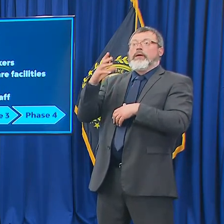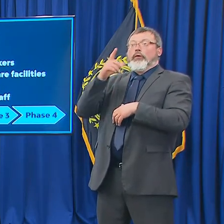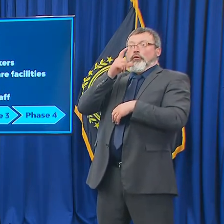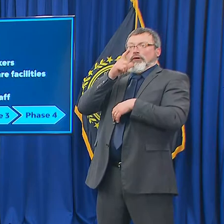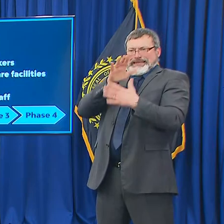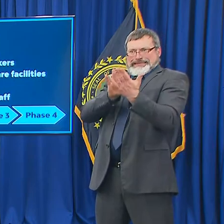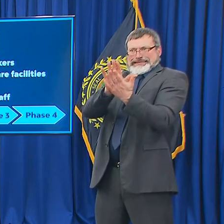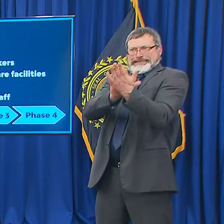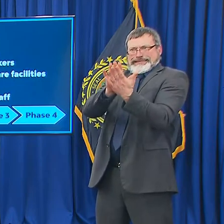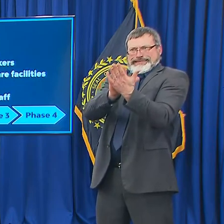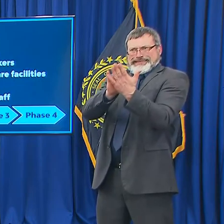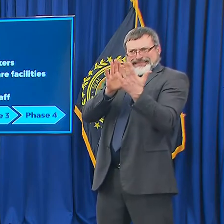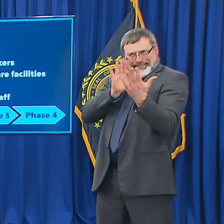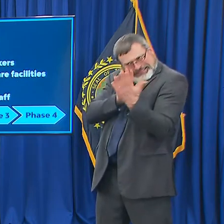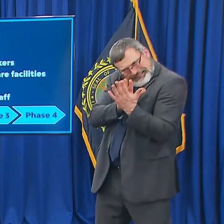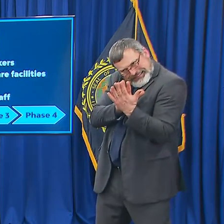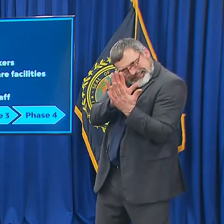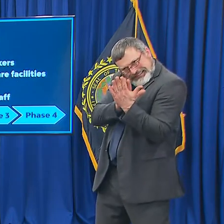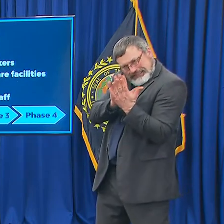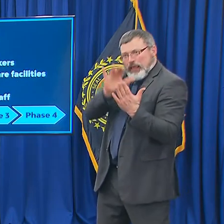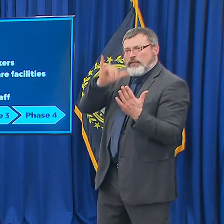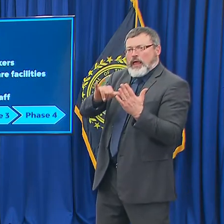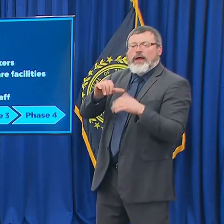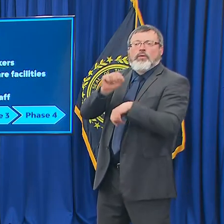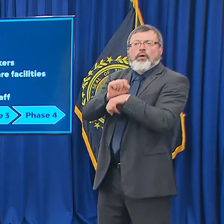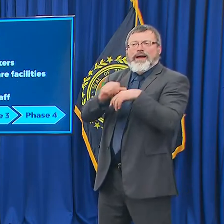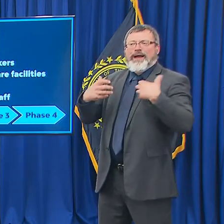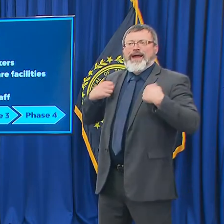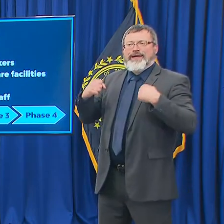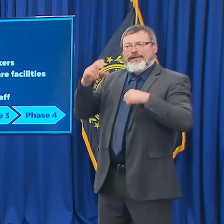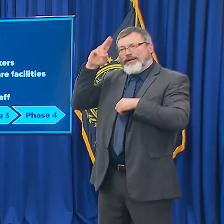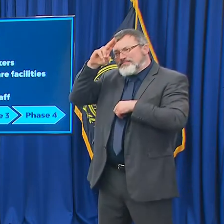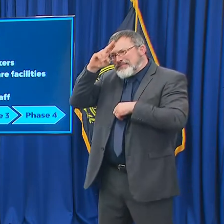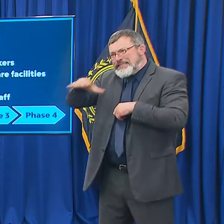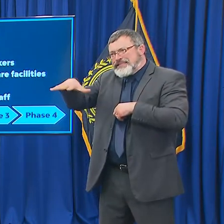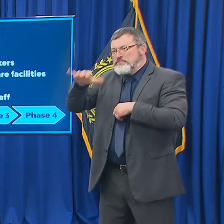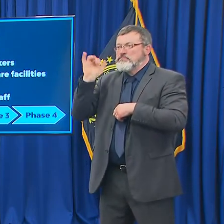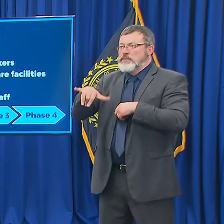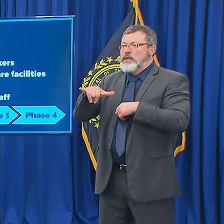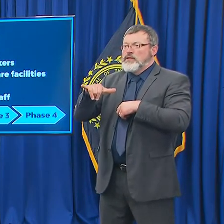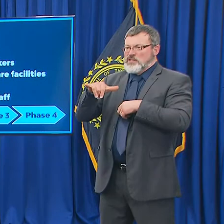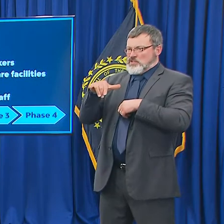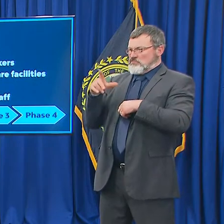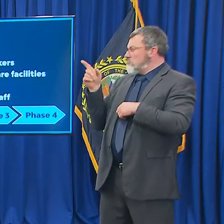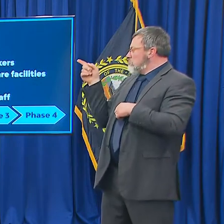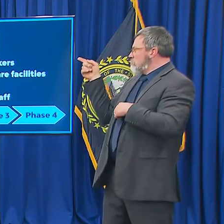data from the vaccine trials. And then to grant approval for those vaccines to be used.